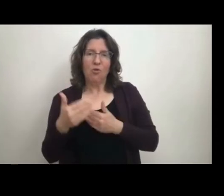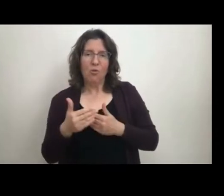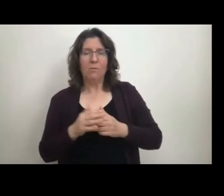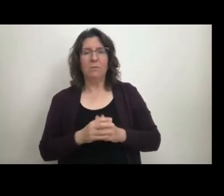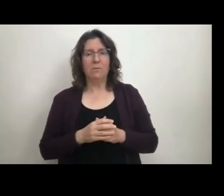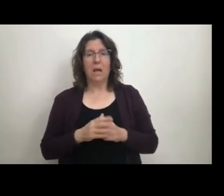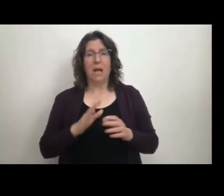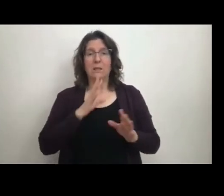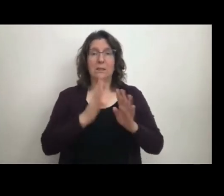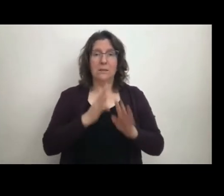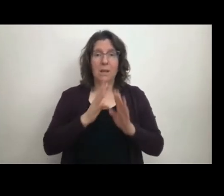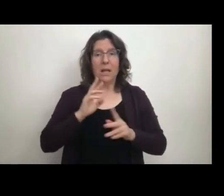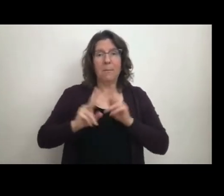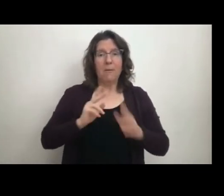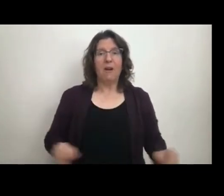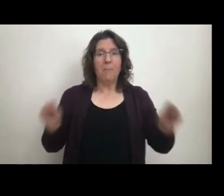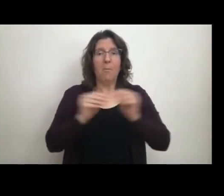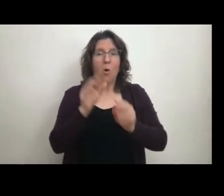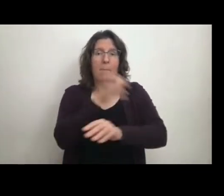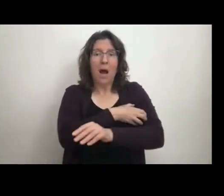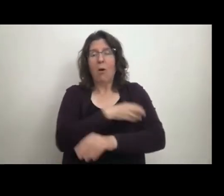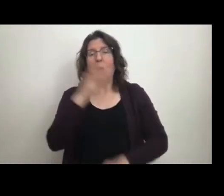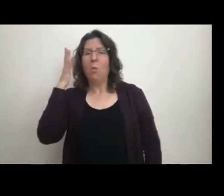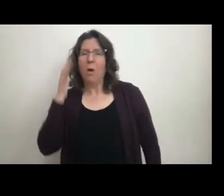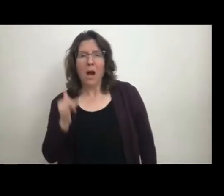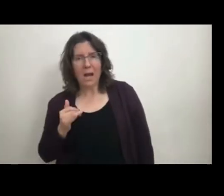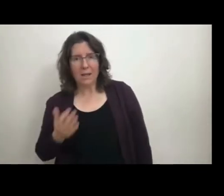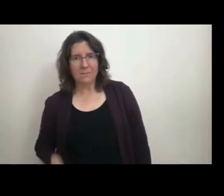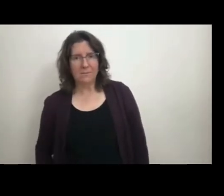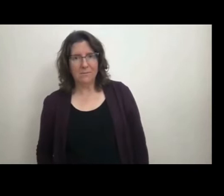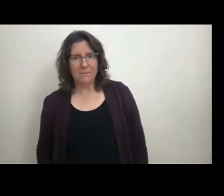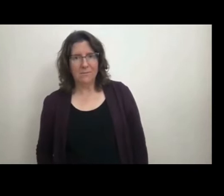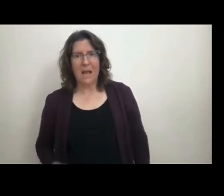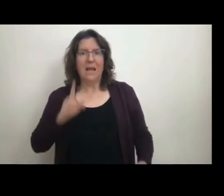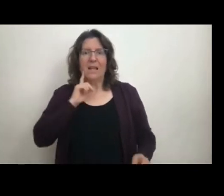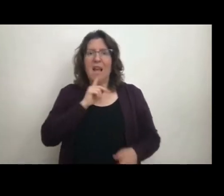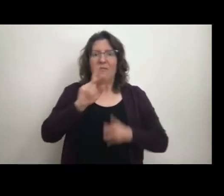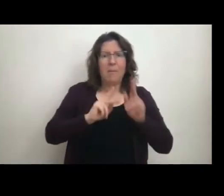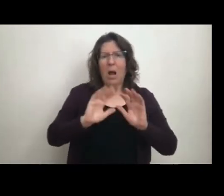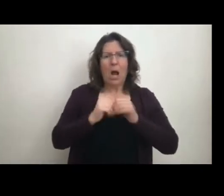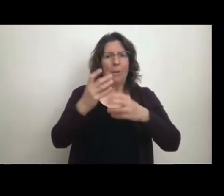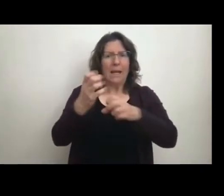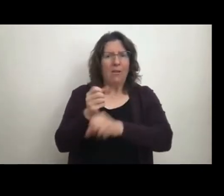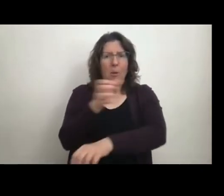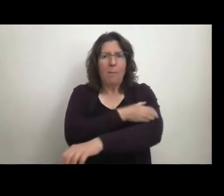Who in the room held the most power? Why did those who could speak hold more power?